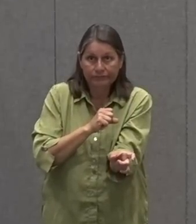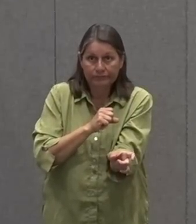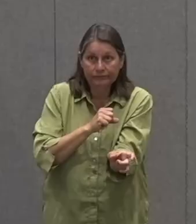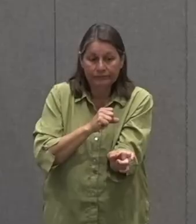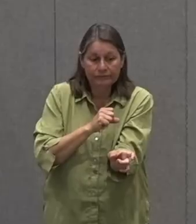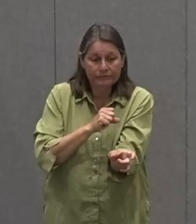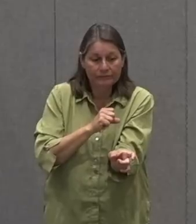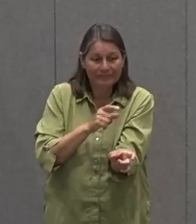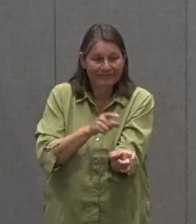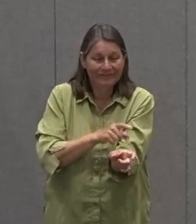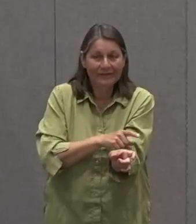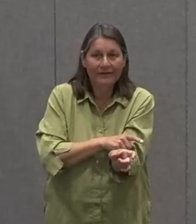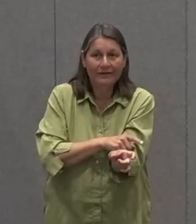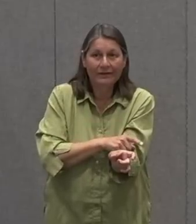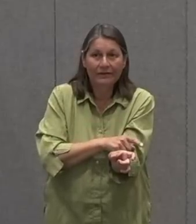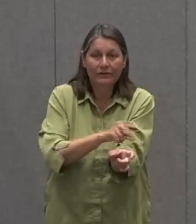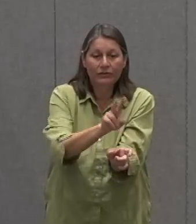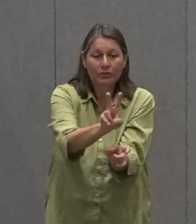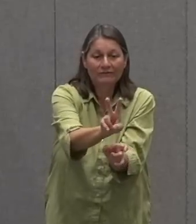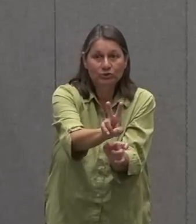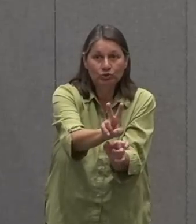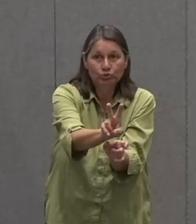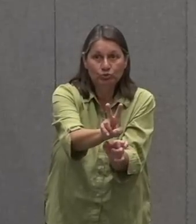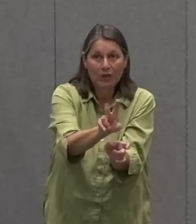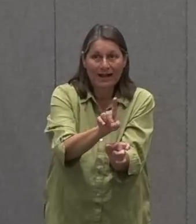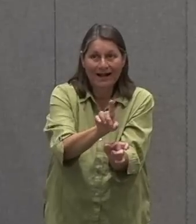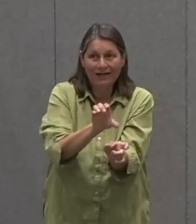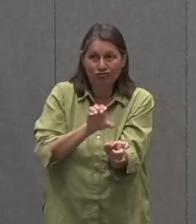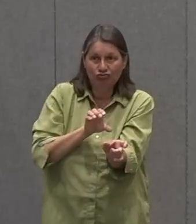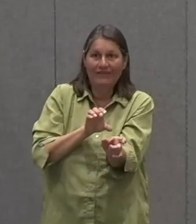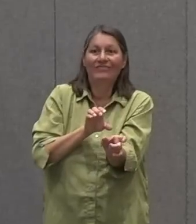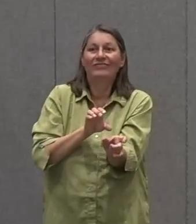that I have two hundredths in that column,